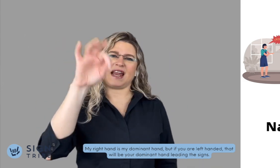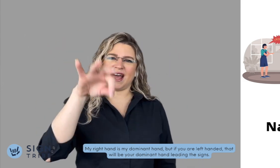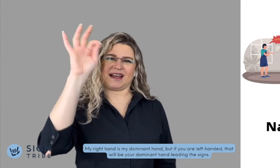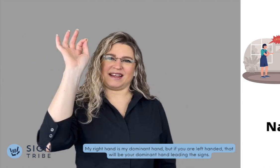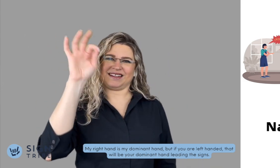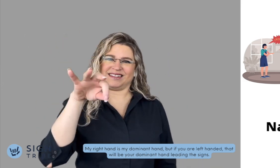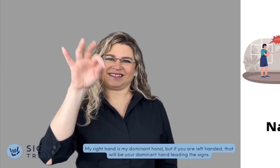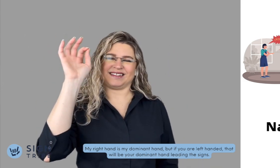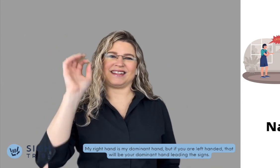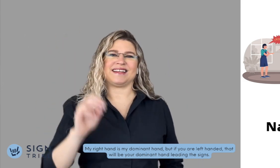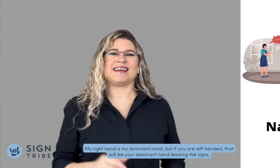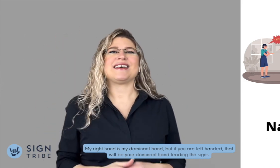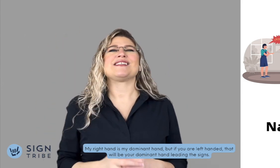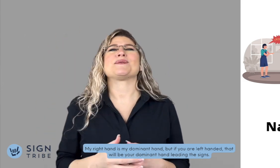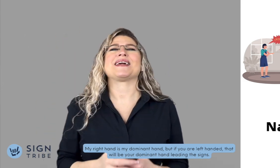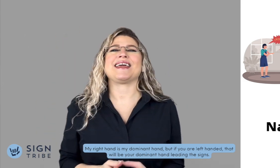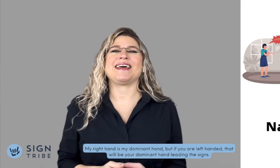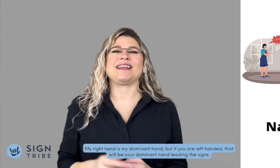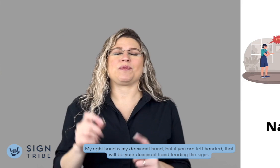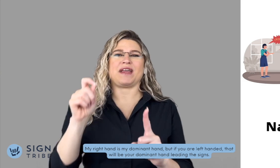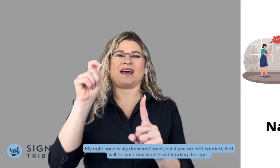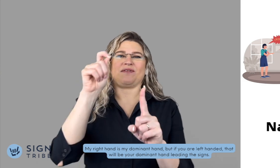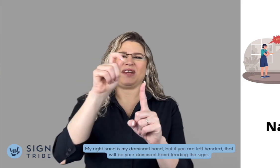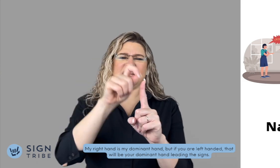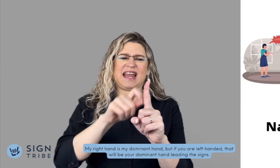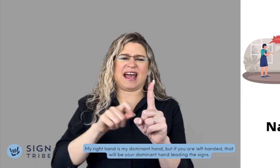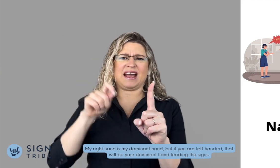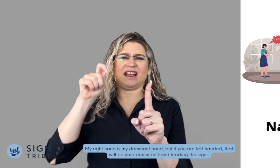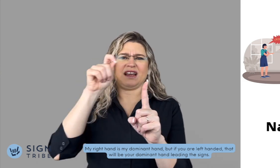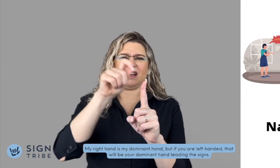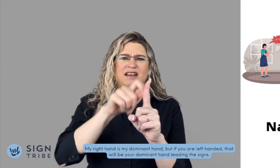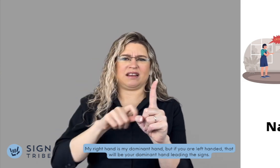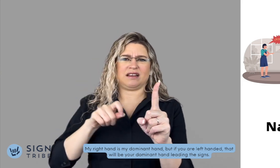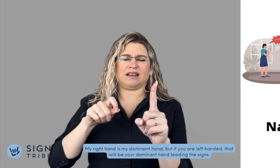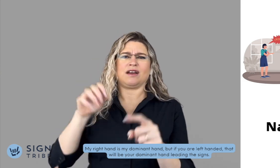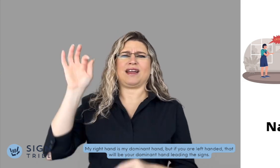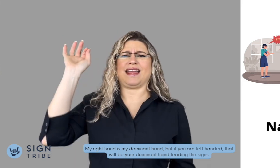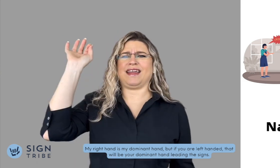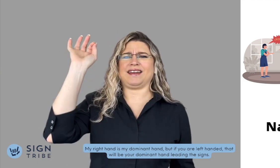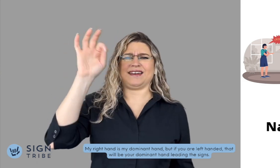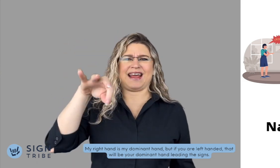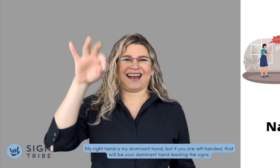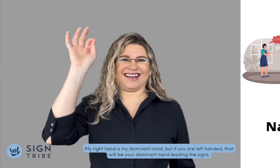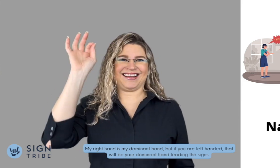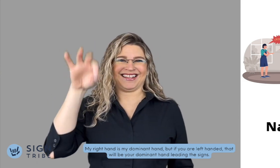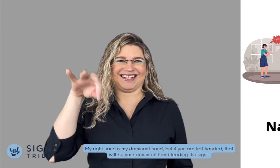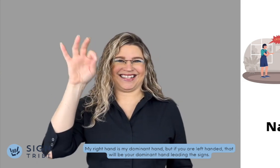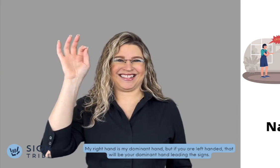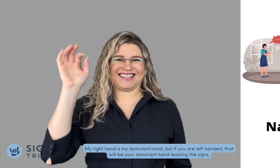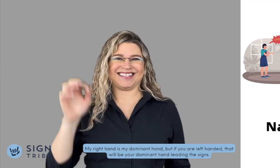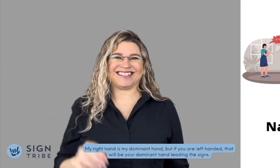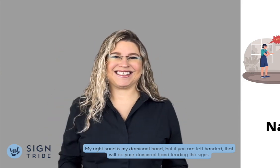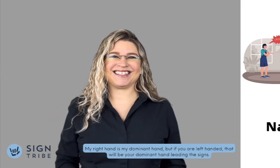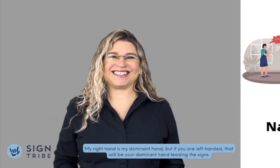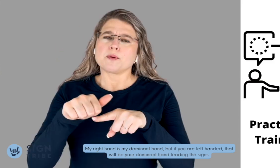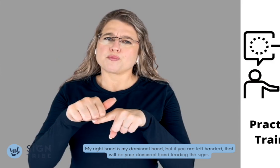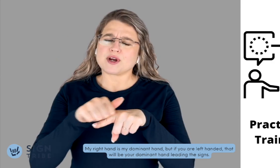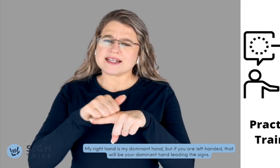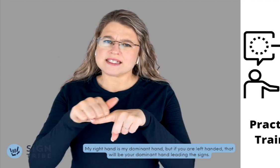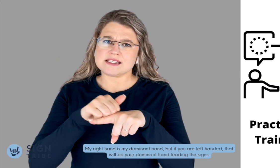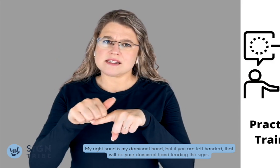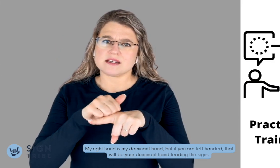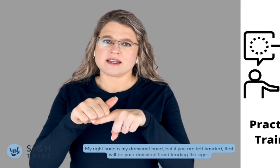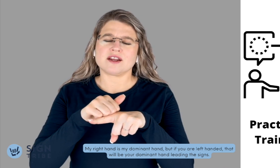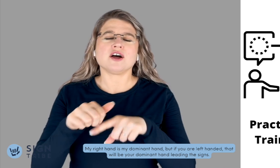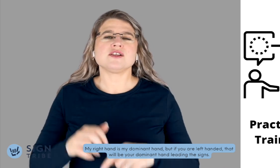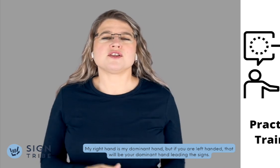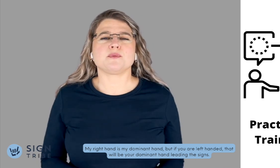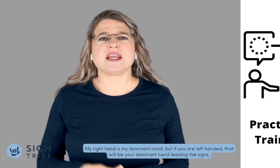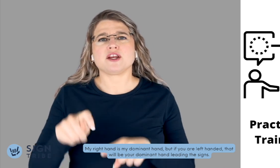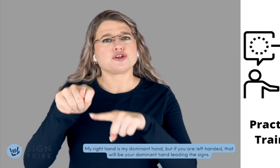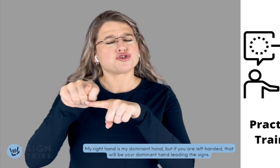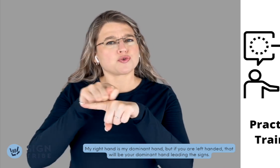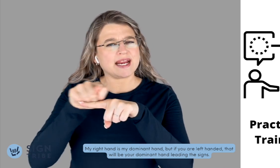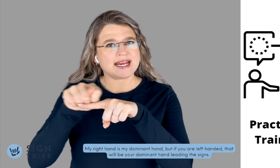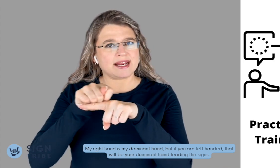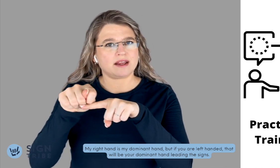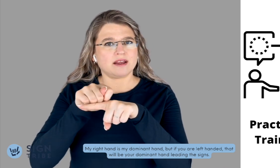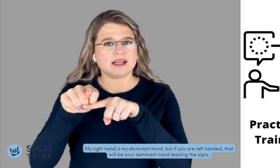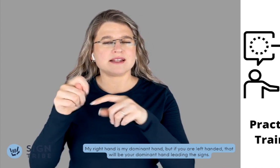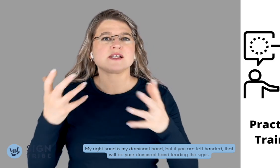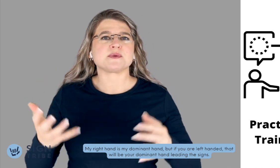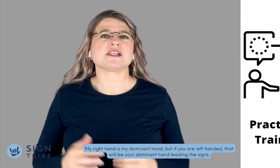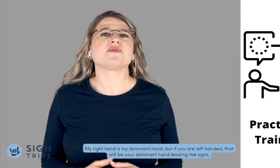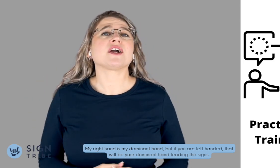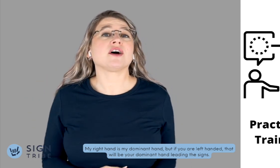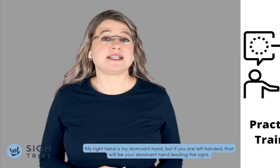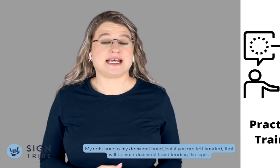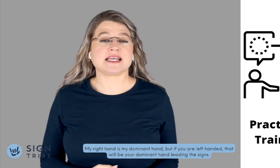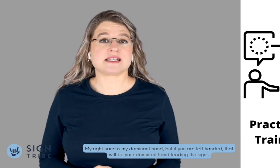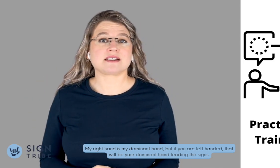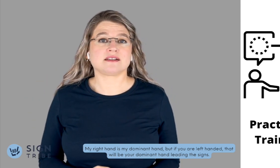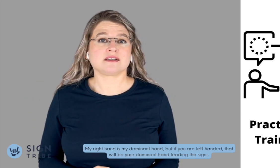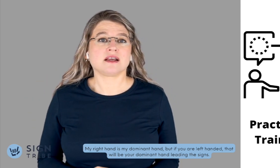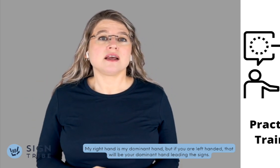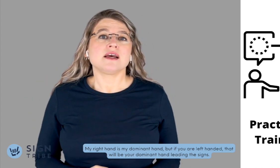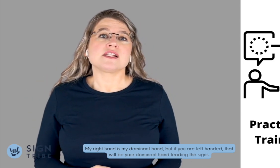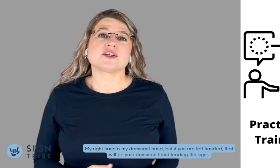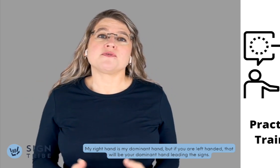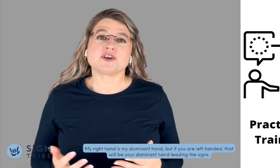Nag. So again, we have nag and nag. Practice can also mean training in specific context. So first,